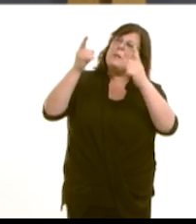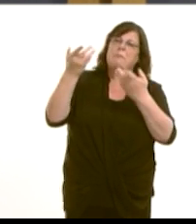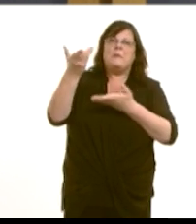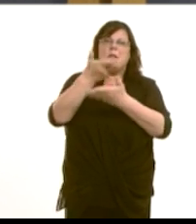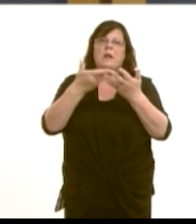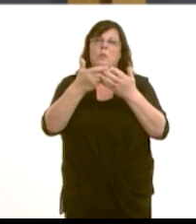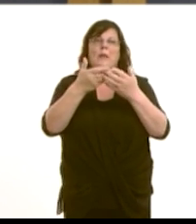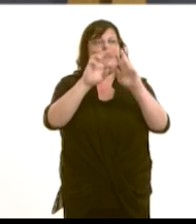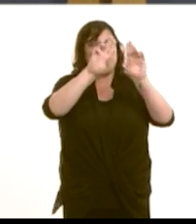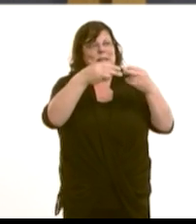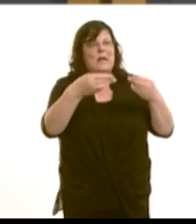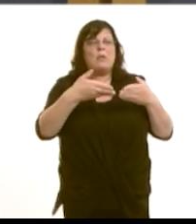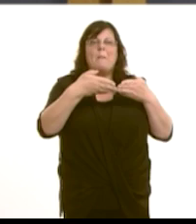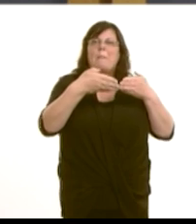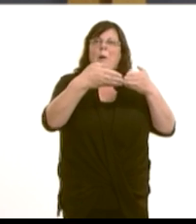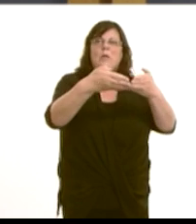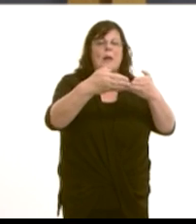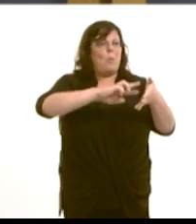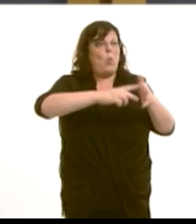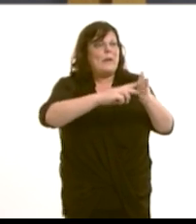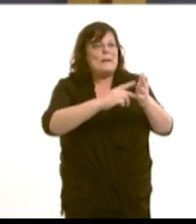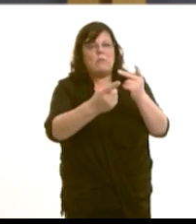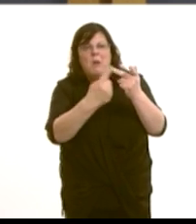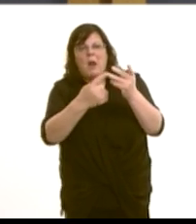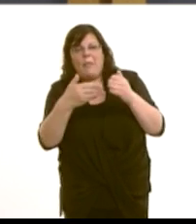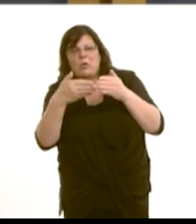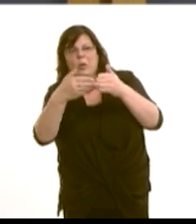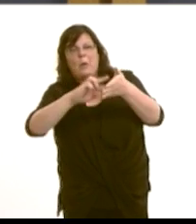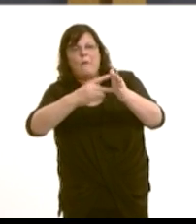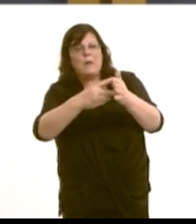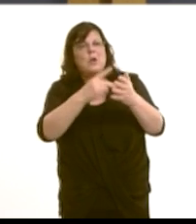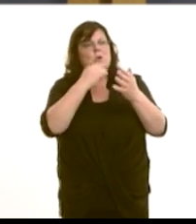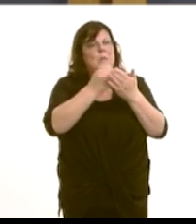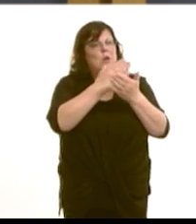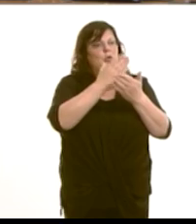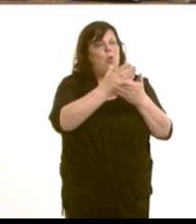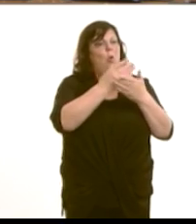Maritime Organization and others in an effort to seriously address the global air pollution problem?